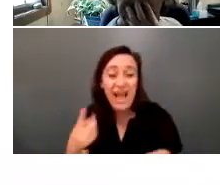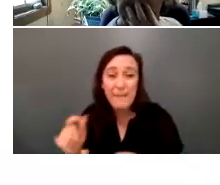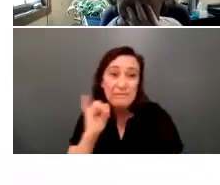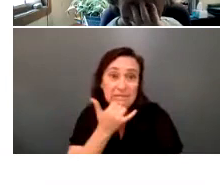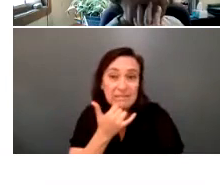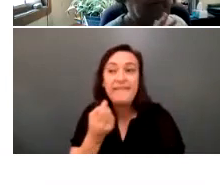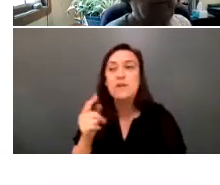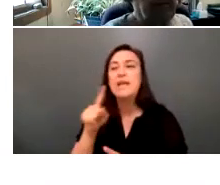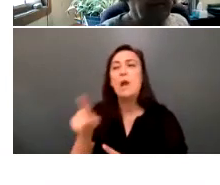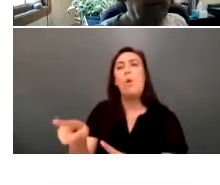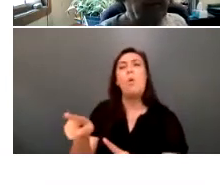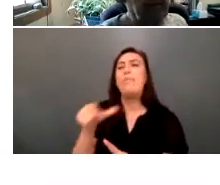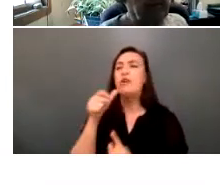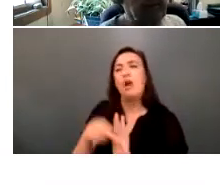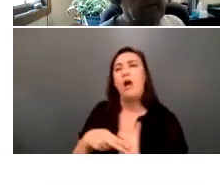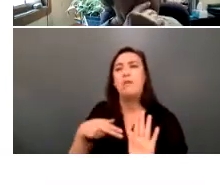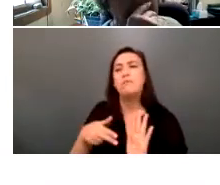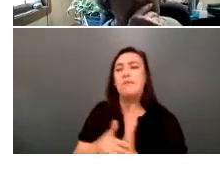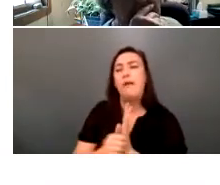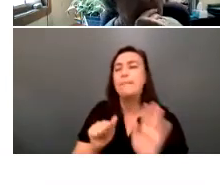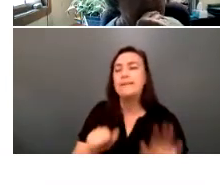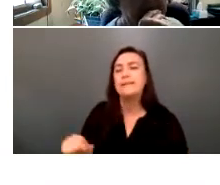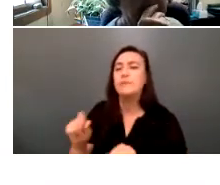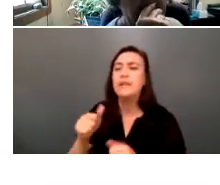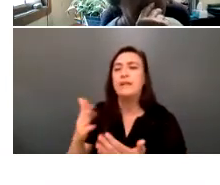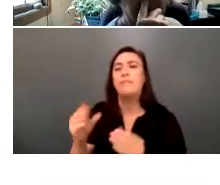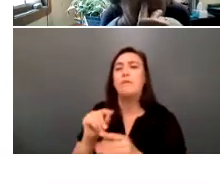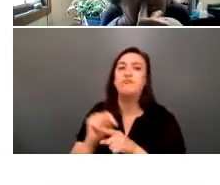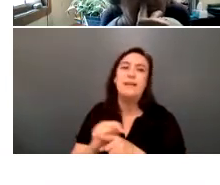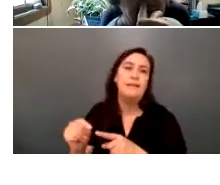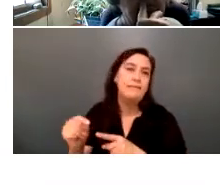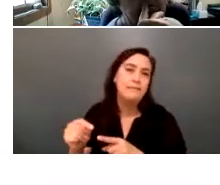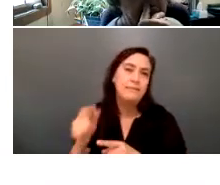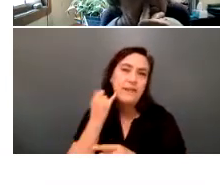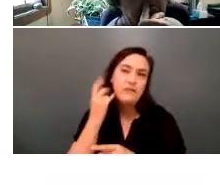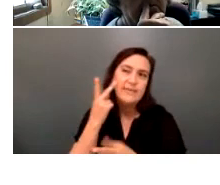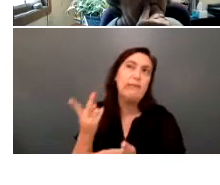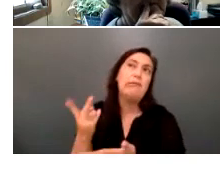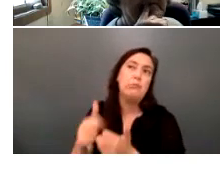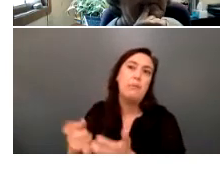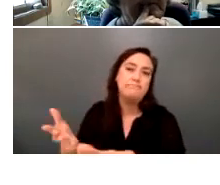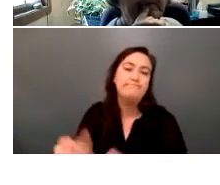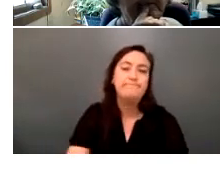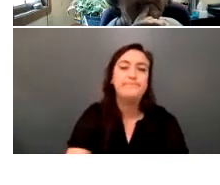they're not competent to provide more training. We need to help them. If you, if you see that there's a problem.